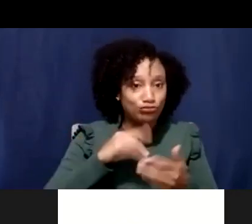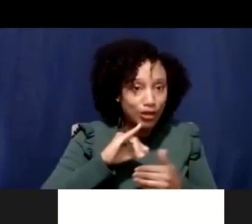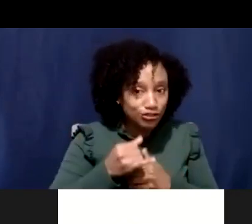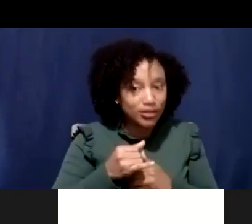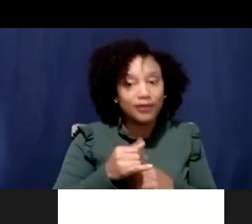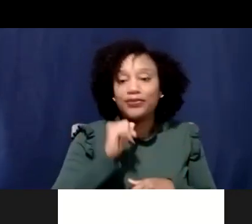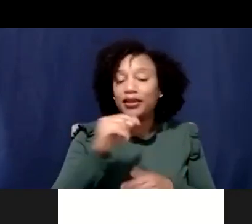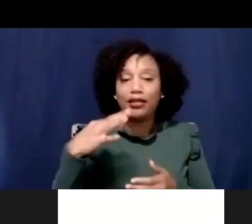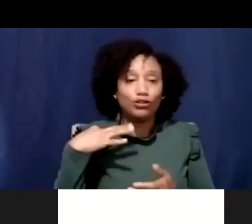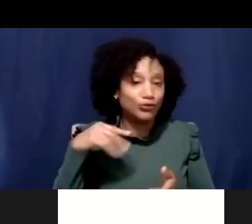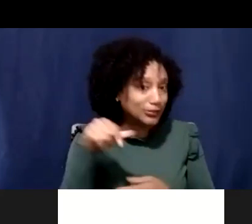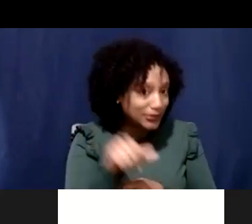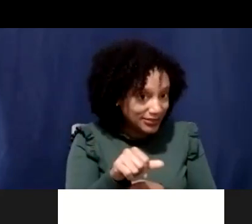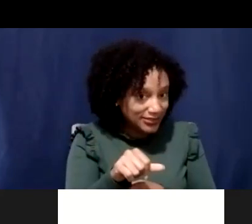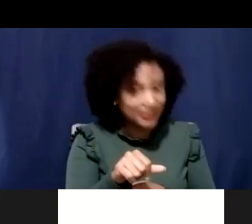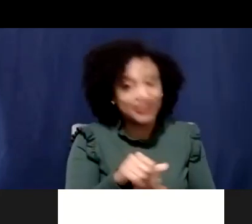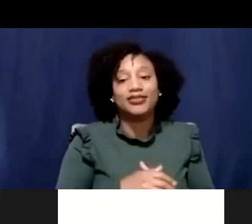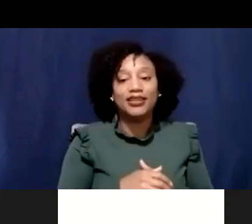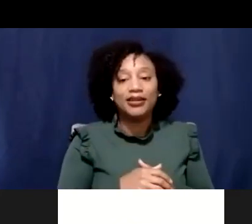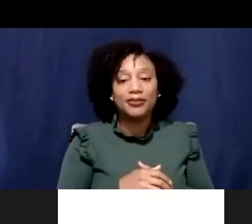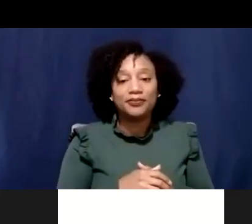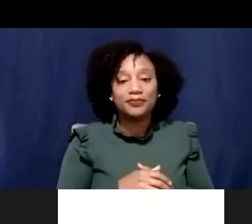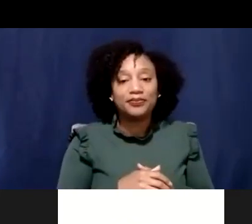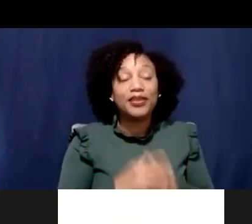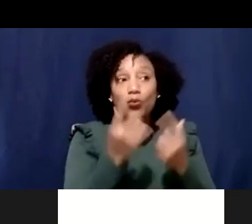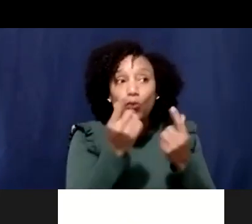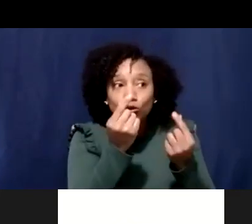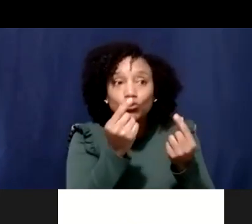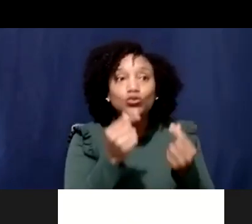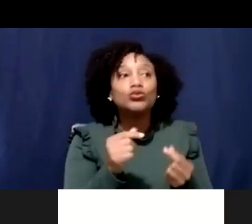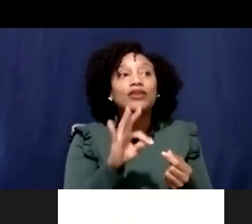and also what to do if you have another MRAC grant